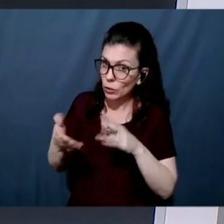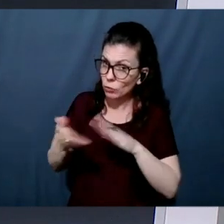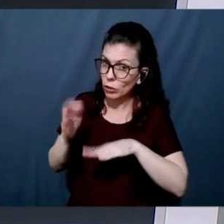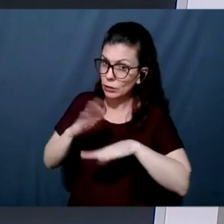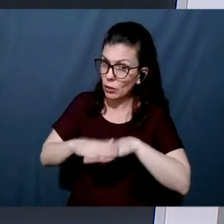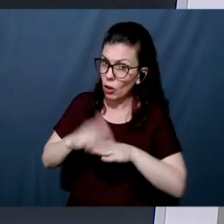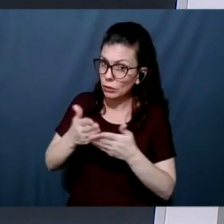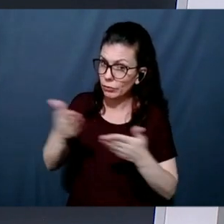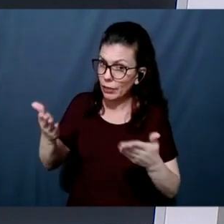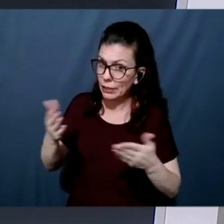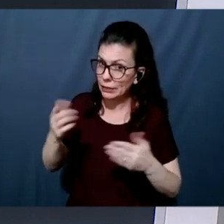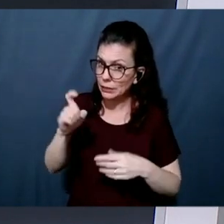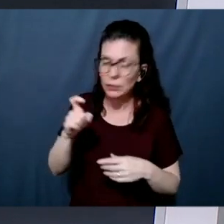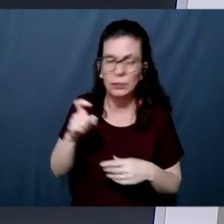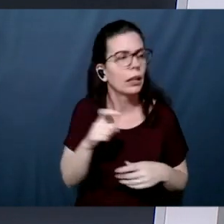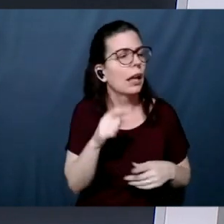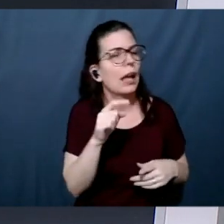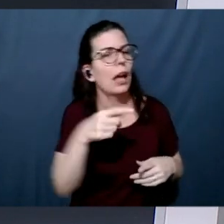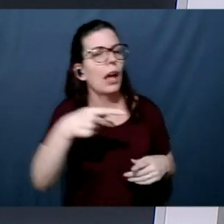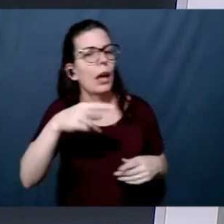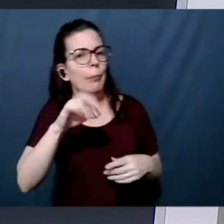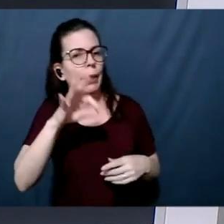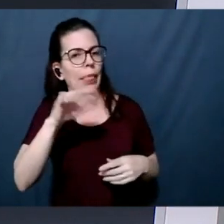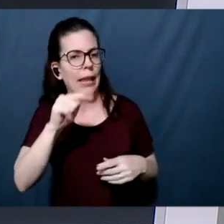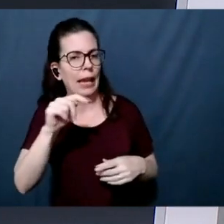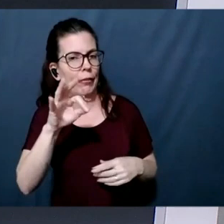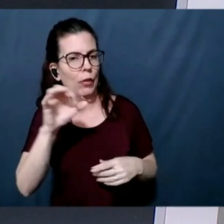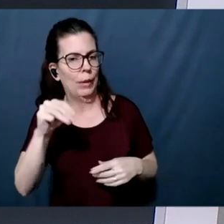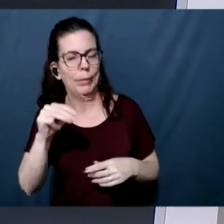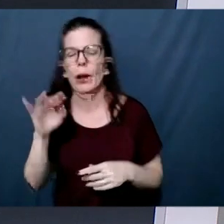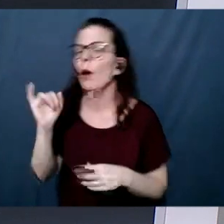Greengrass is a platform that runs on a device. Okay, tell me a little bit more about that.